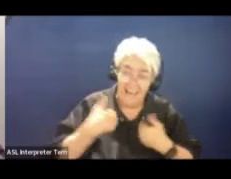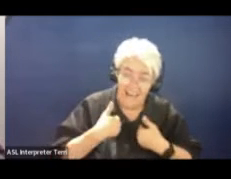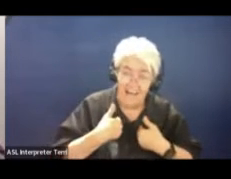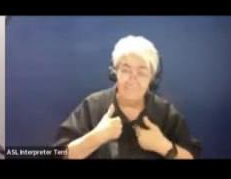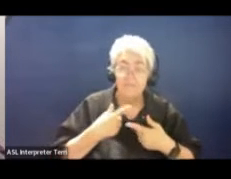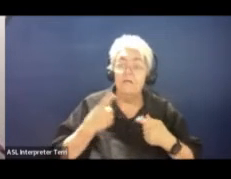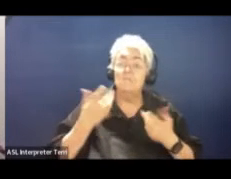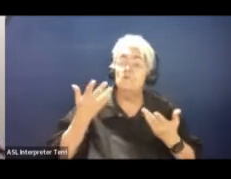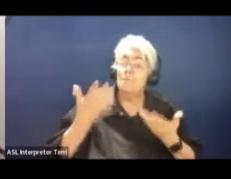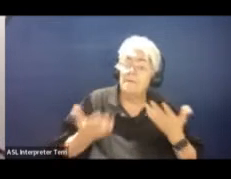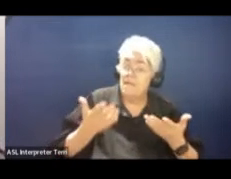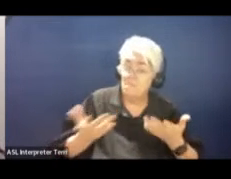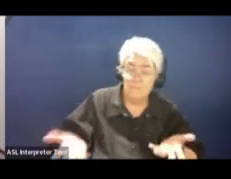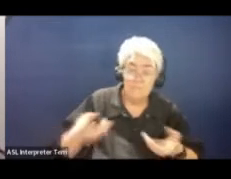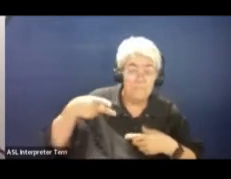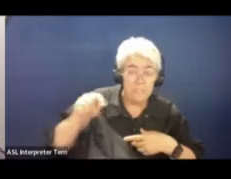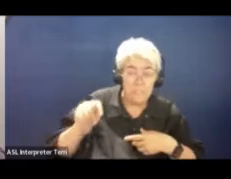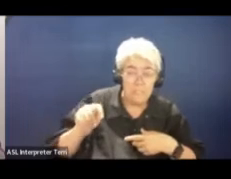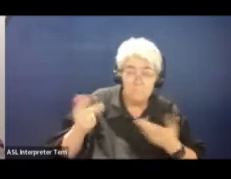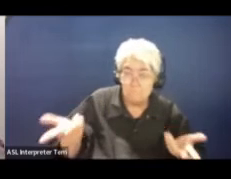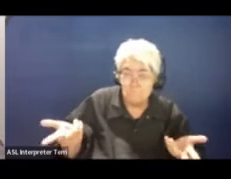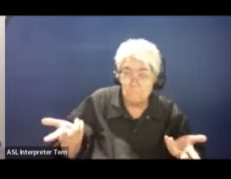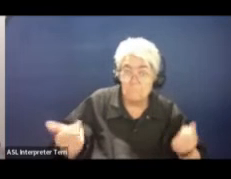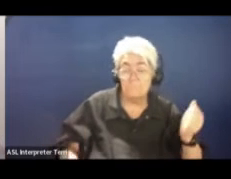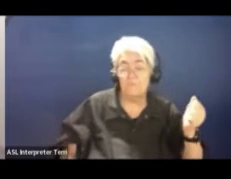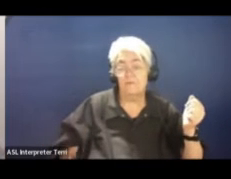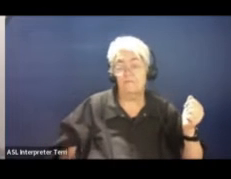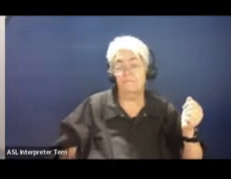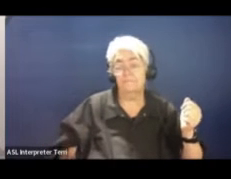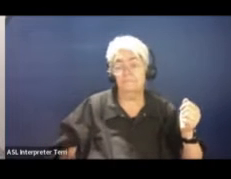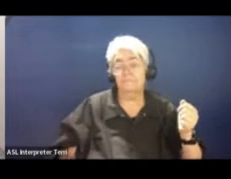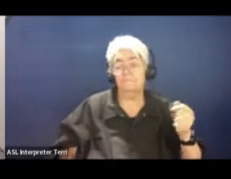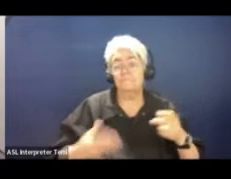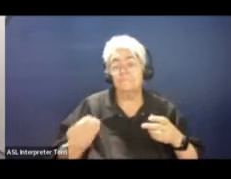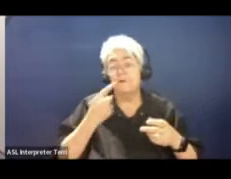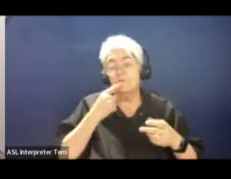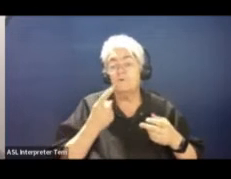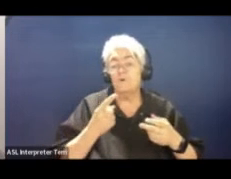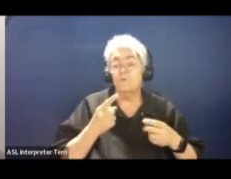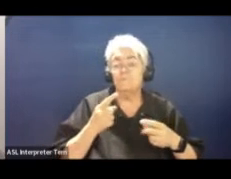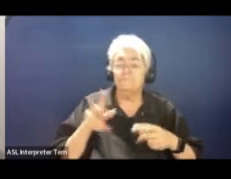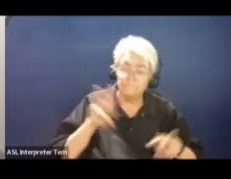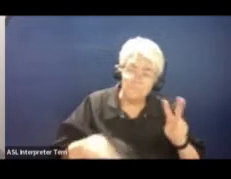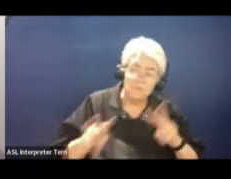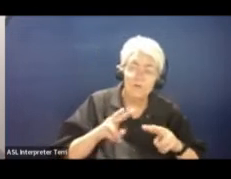set up with a physical therapist now? So going through a process where we identify the resources